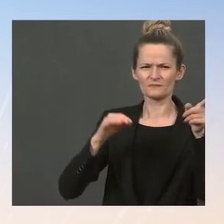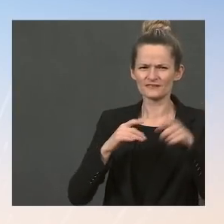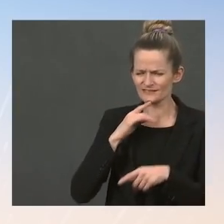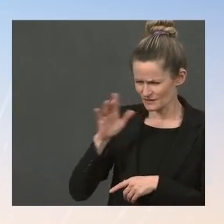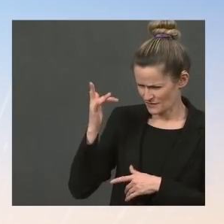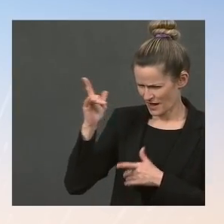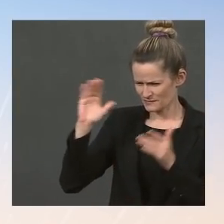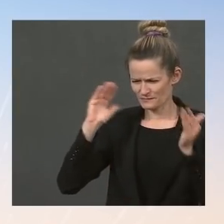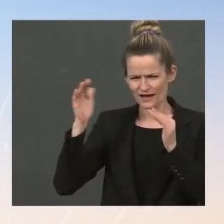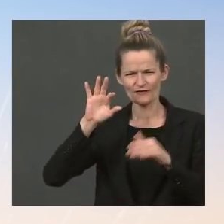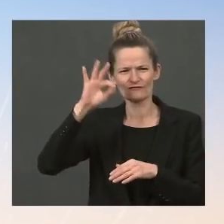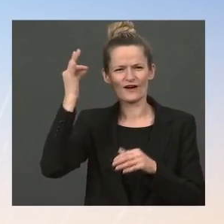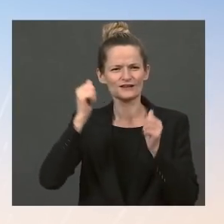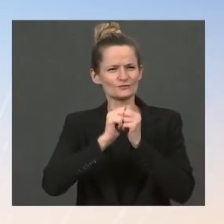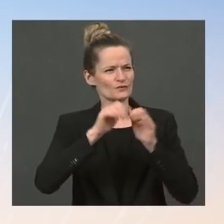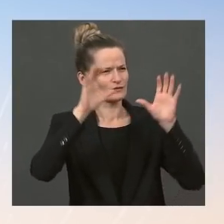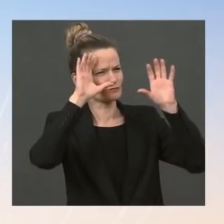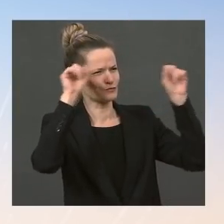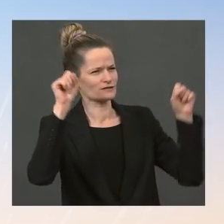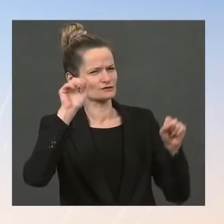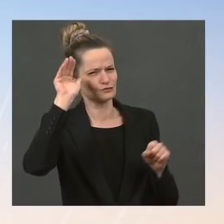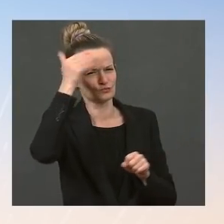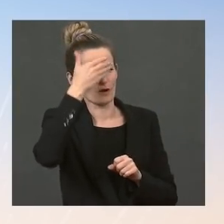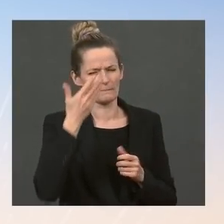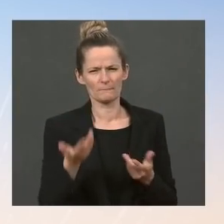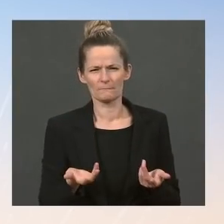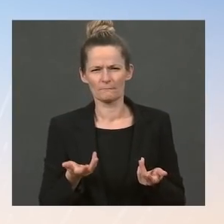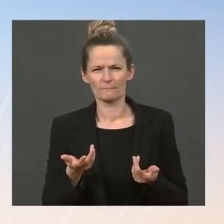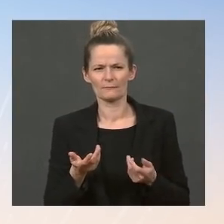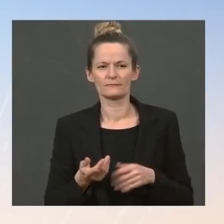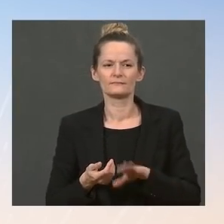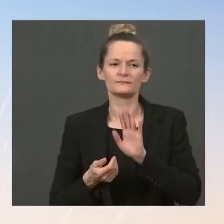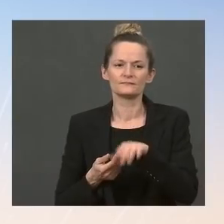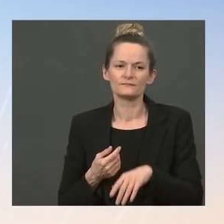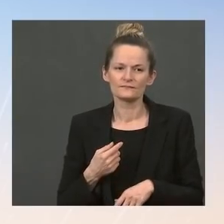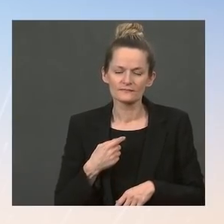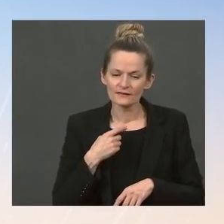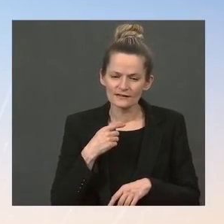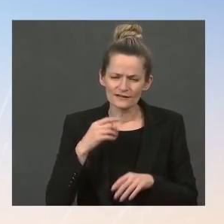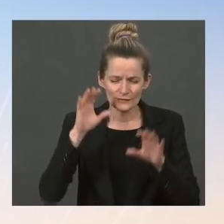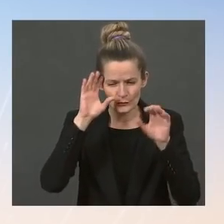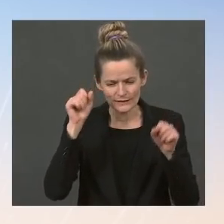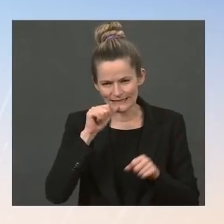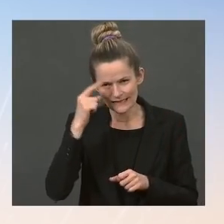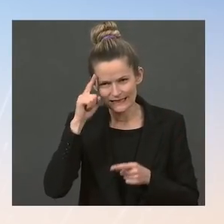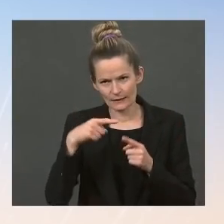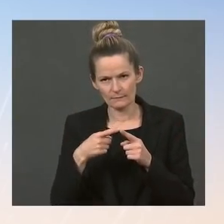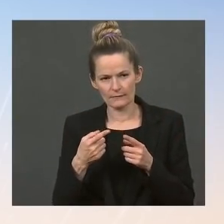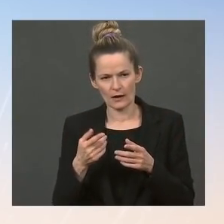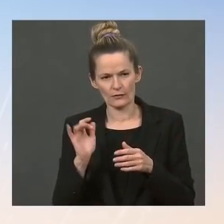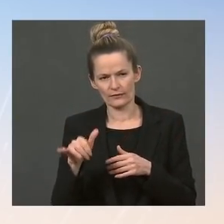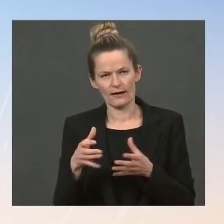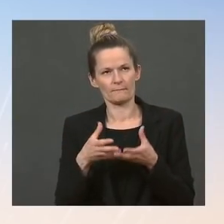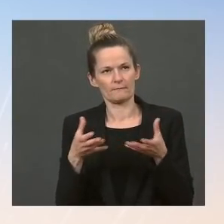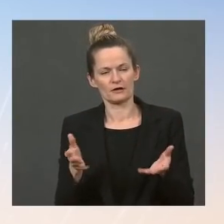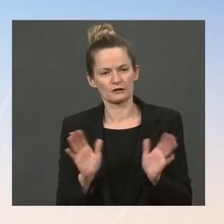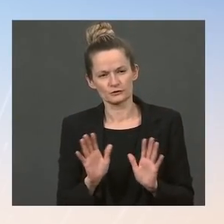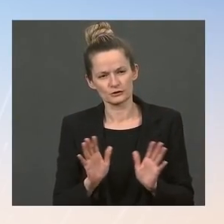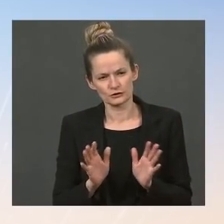The President's focus is on maintaining and continuing our close relationships with leaders in France,